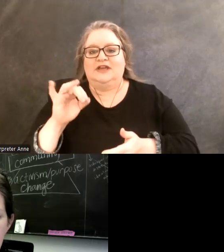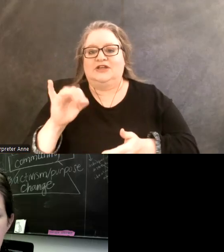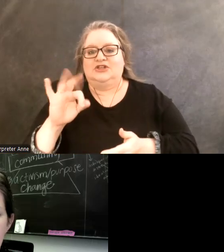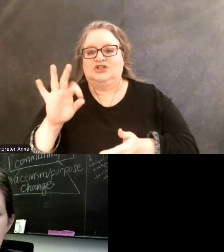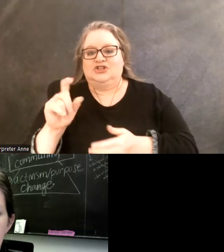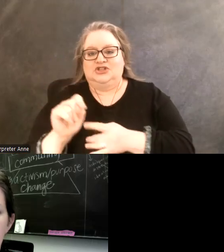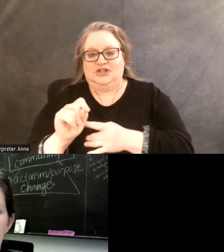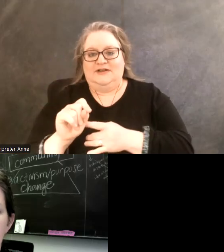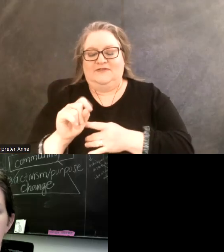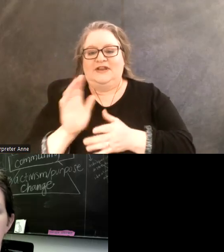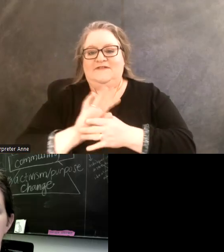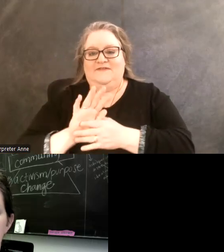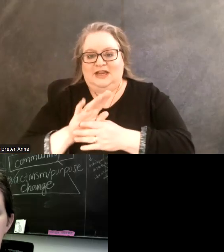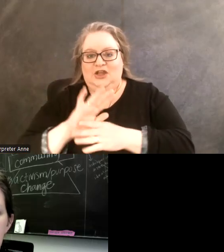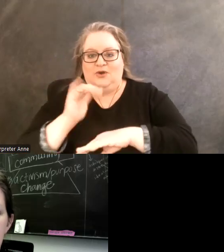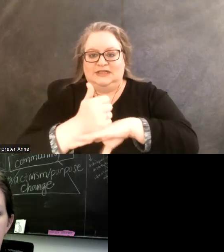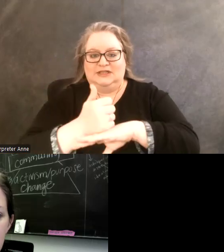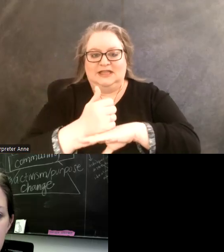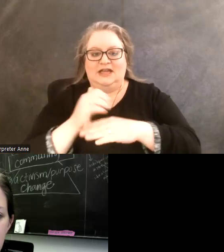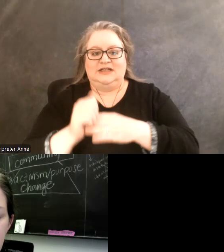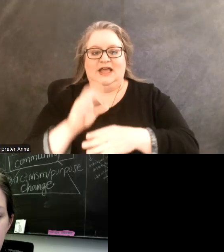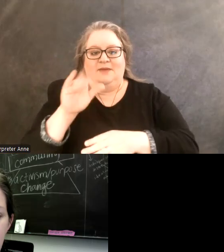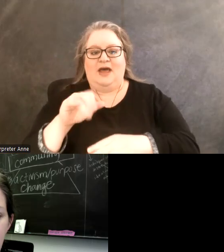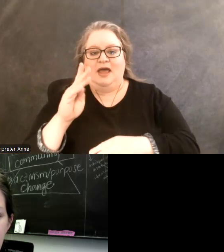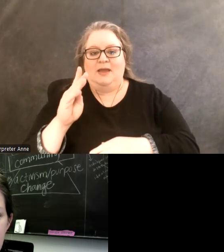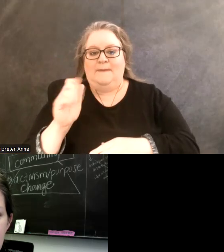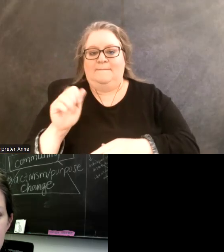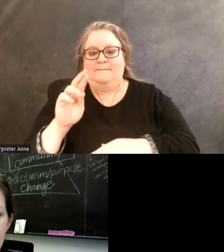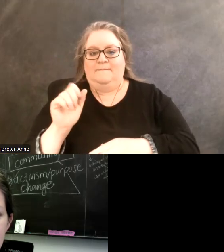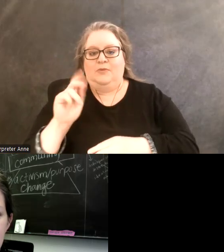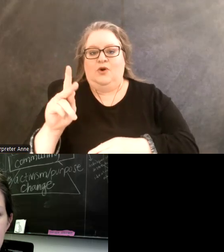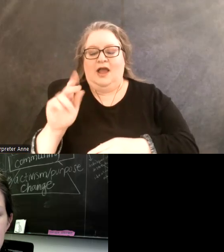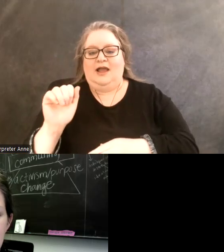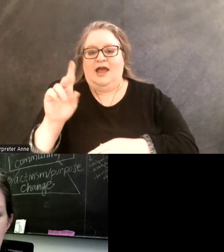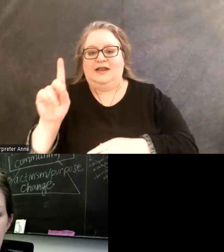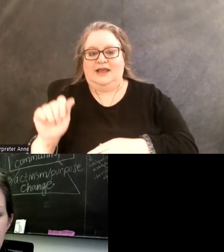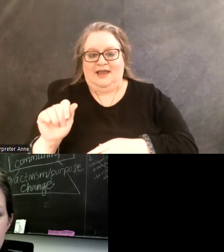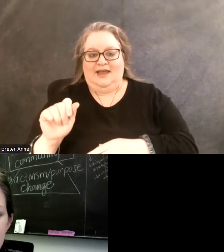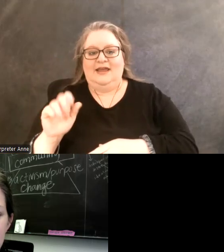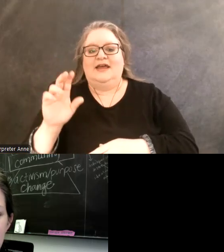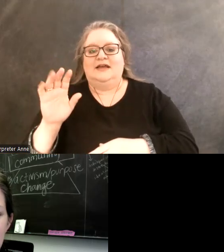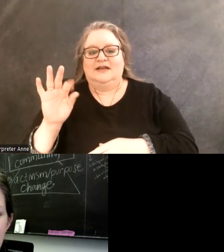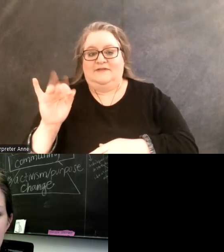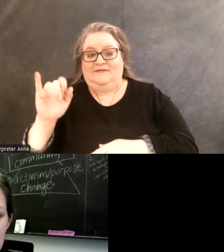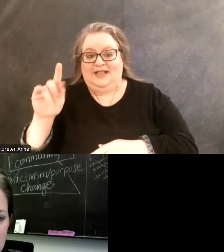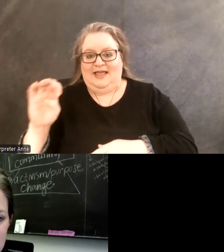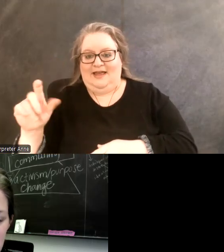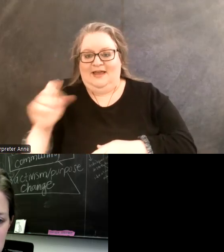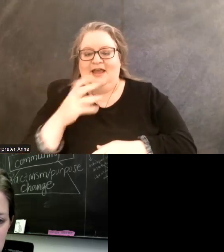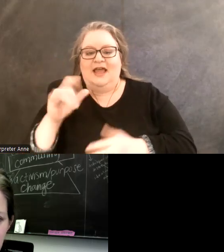installation, led by Barak Ade Soleil, at the Museum of